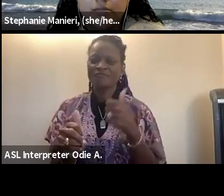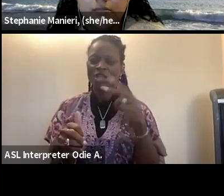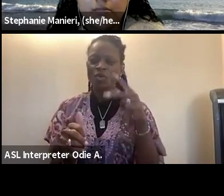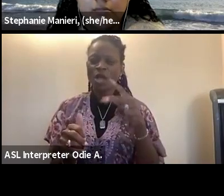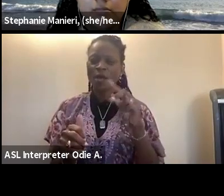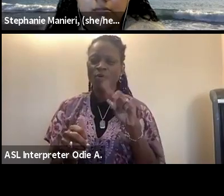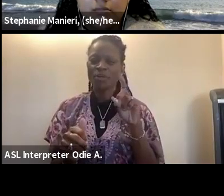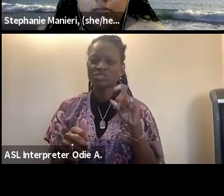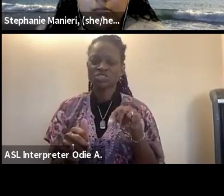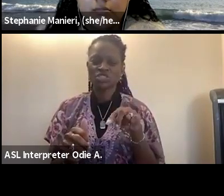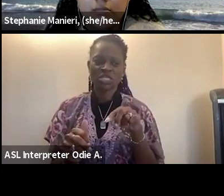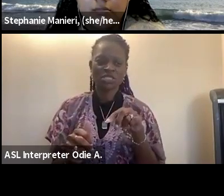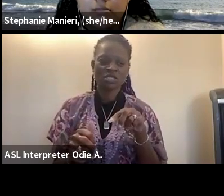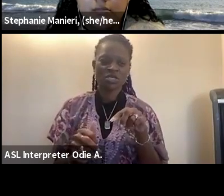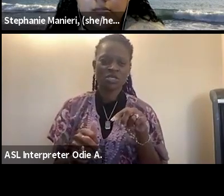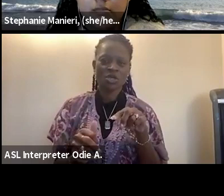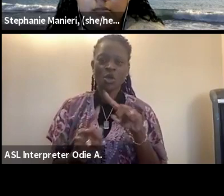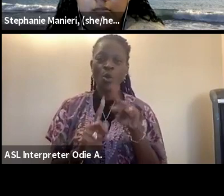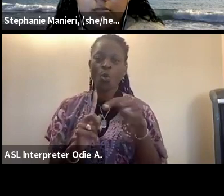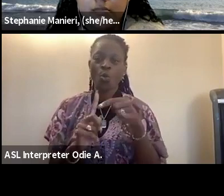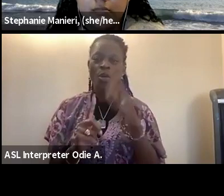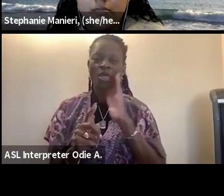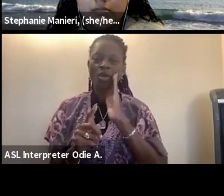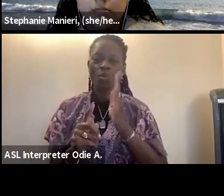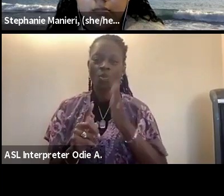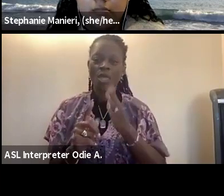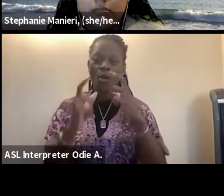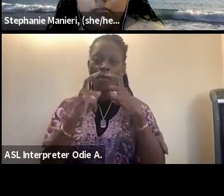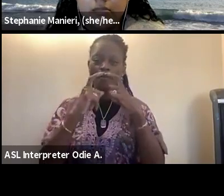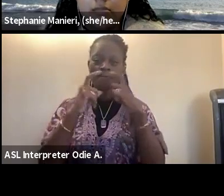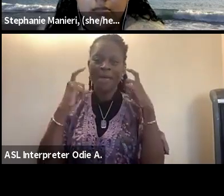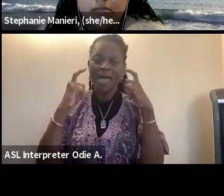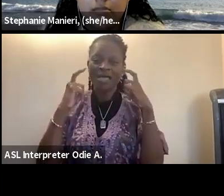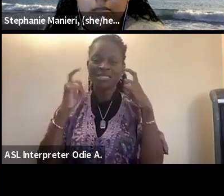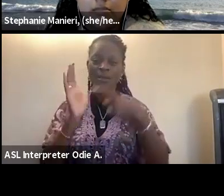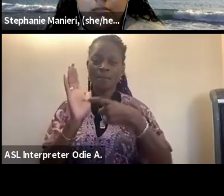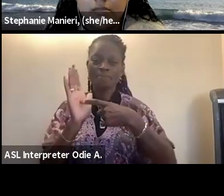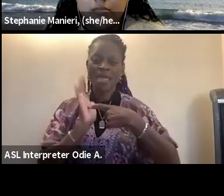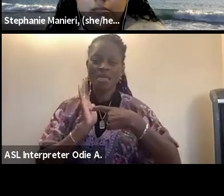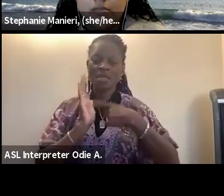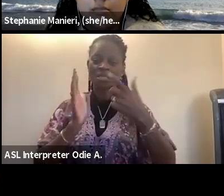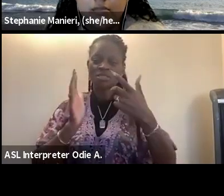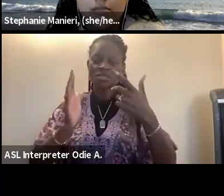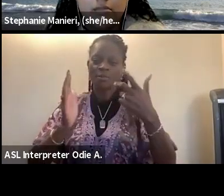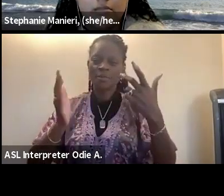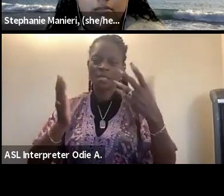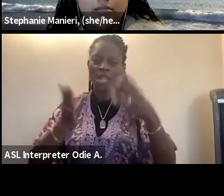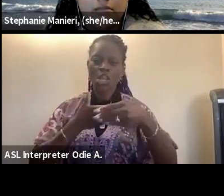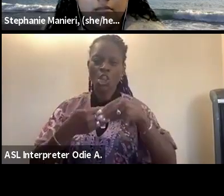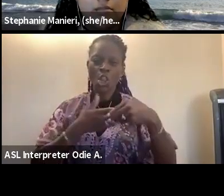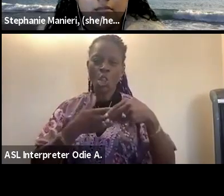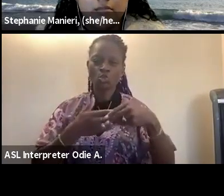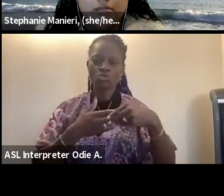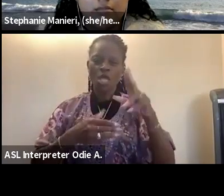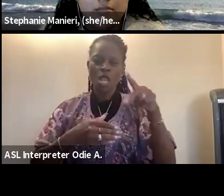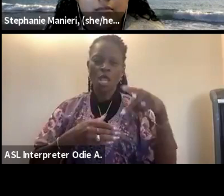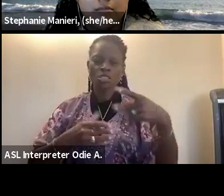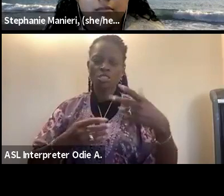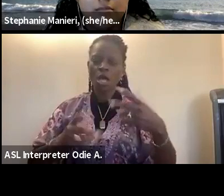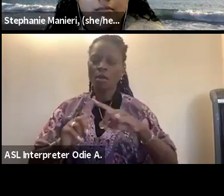When will mask mandates be relaxed and under what conditions? I think we've made clear that we're part of the Abajo group and